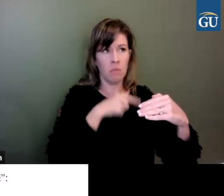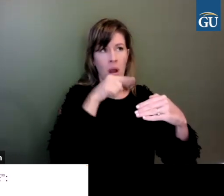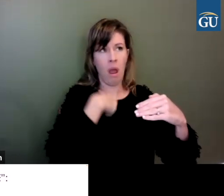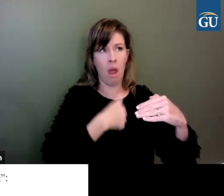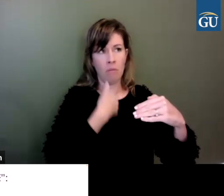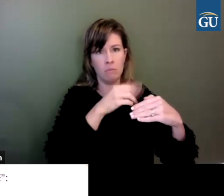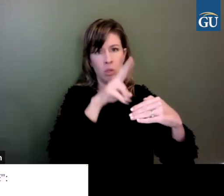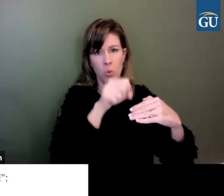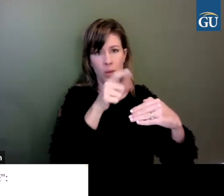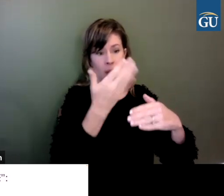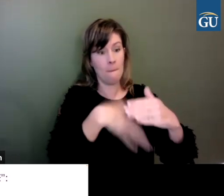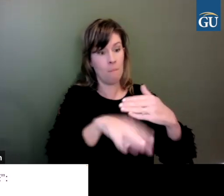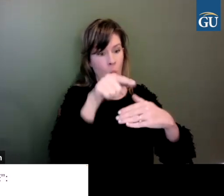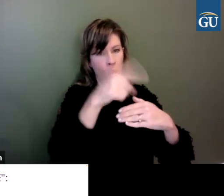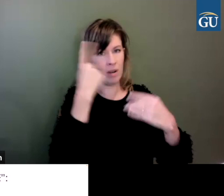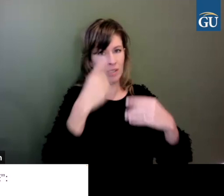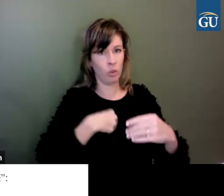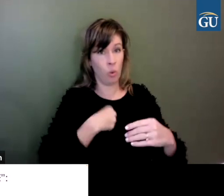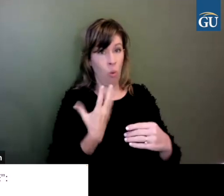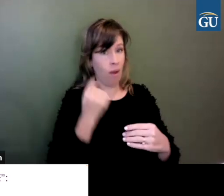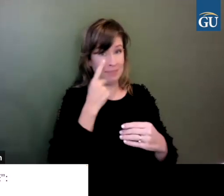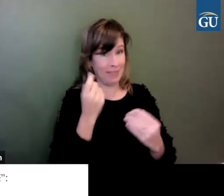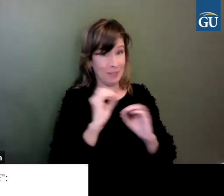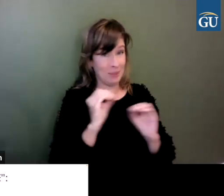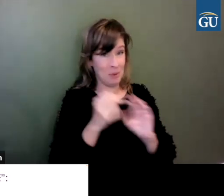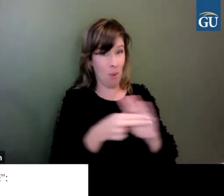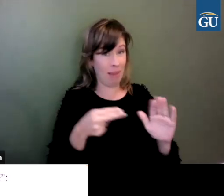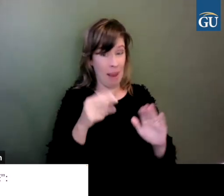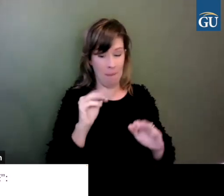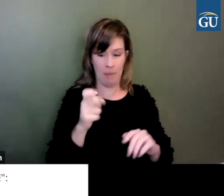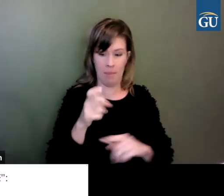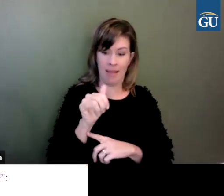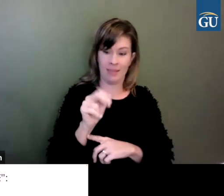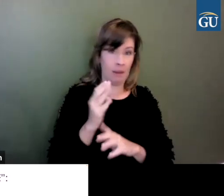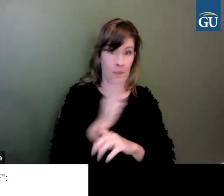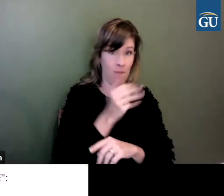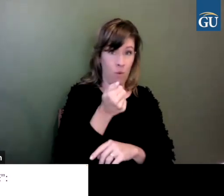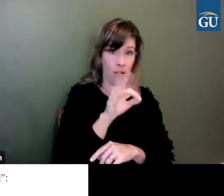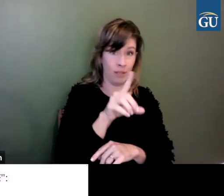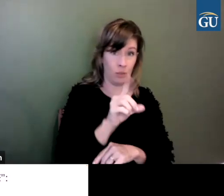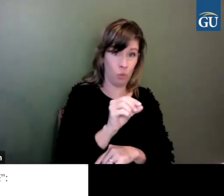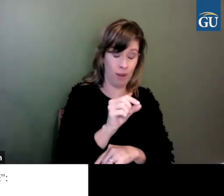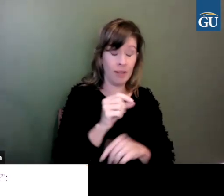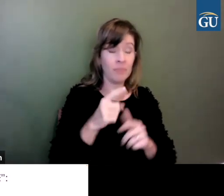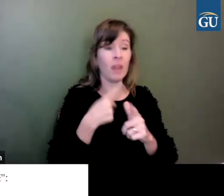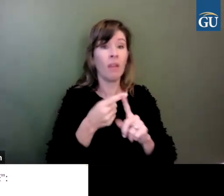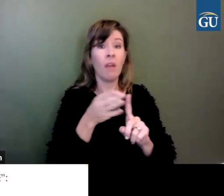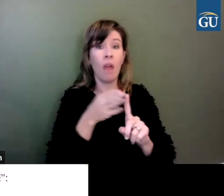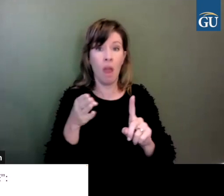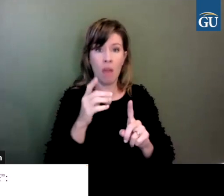there was no category of Mexican. By the 1920s, your category would've been Mexican . By the 1940s when we took